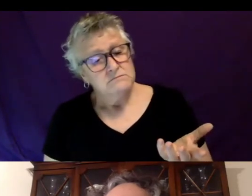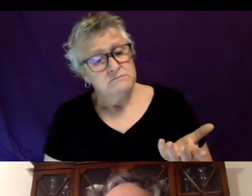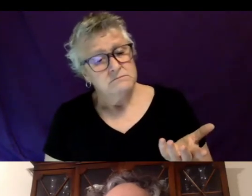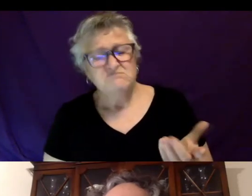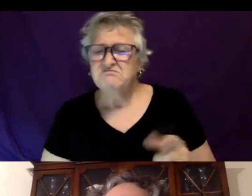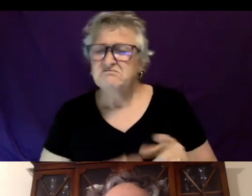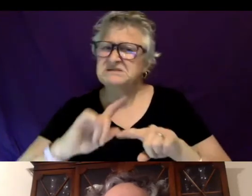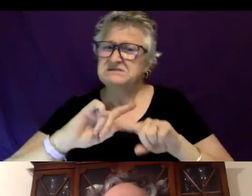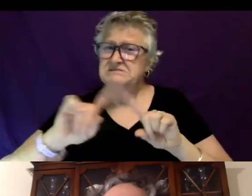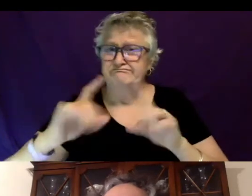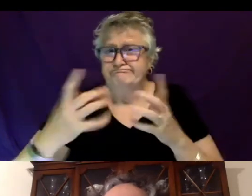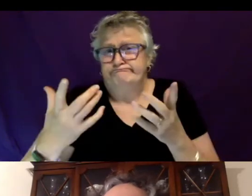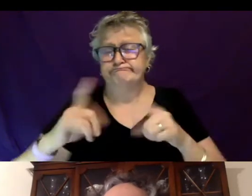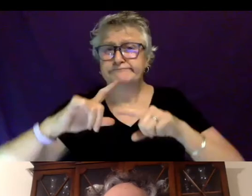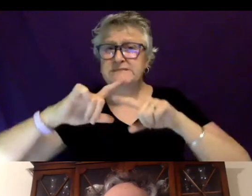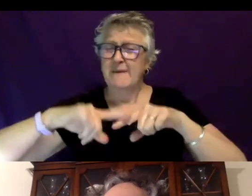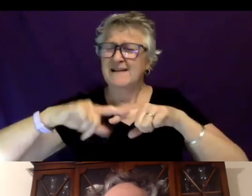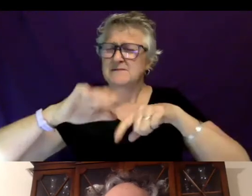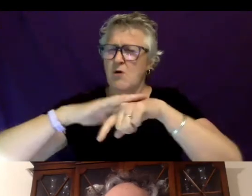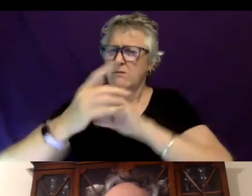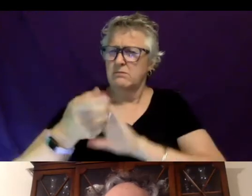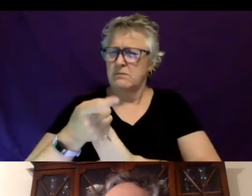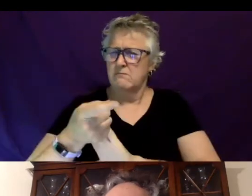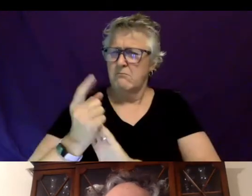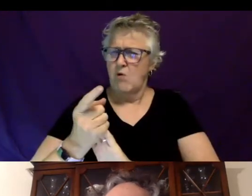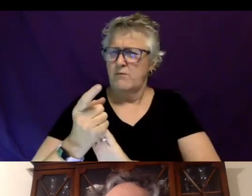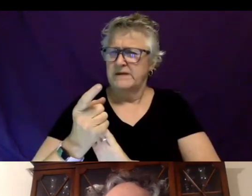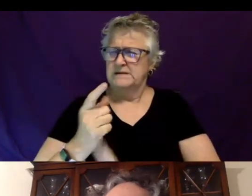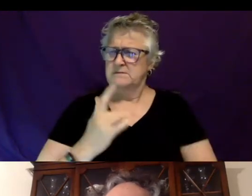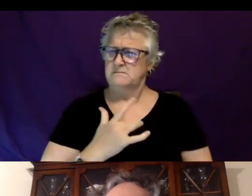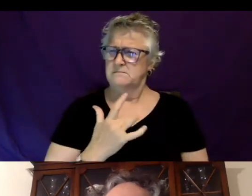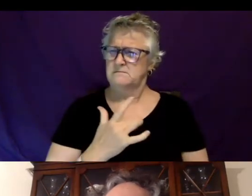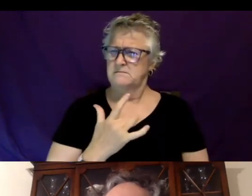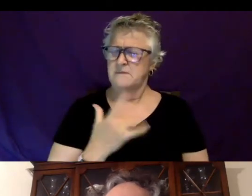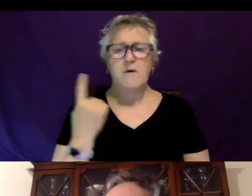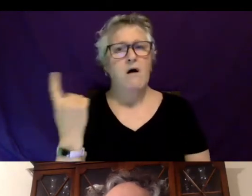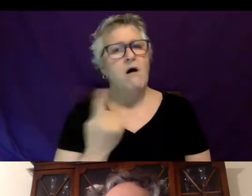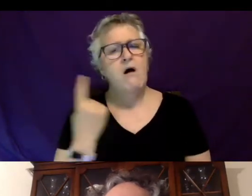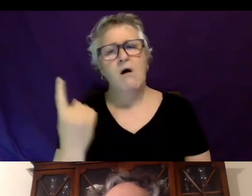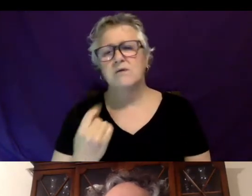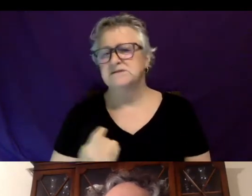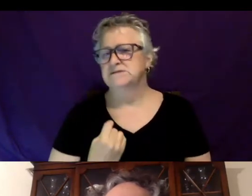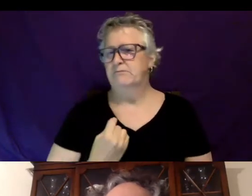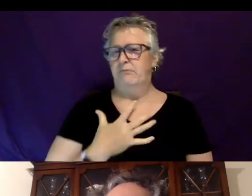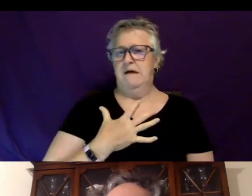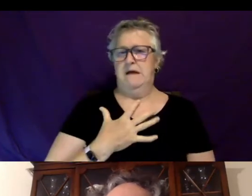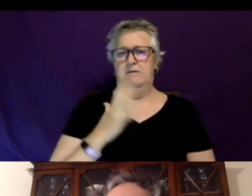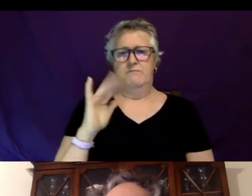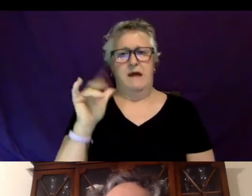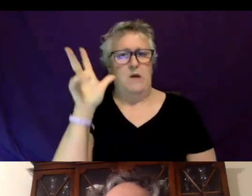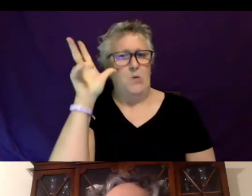I guess I'm always inspired by horses. I love horses. I was around horses when